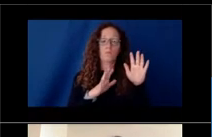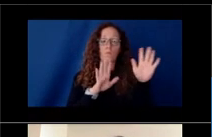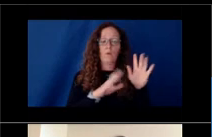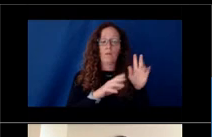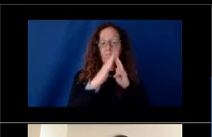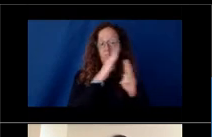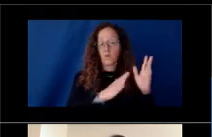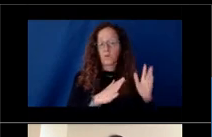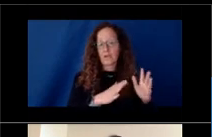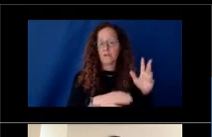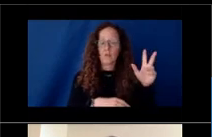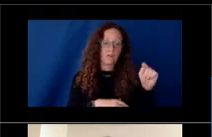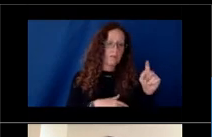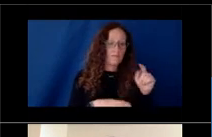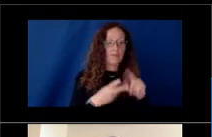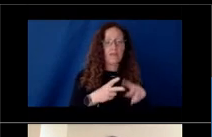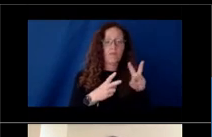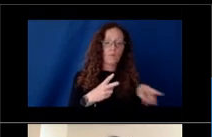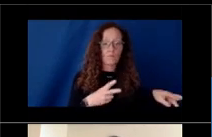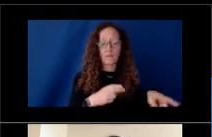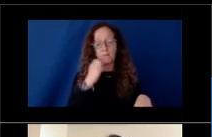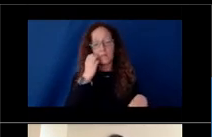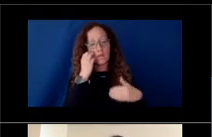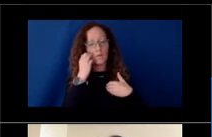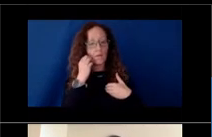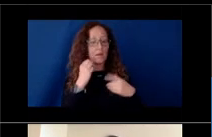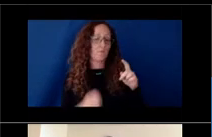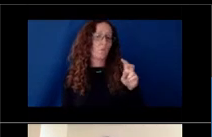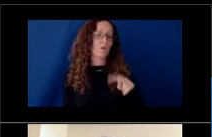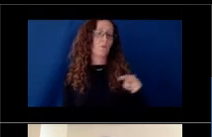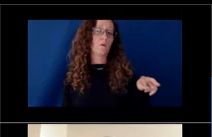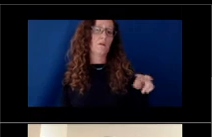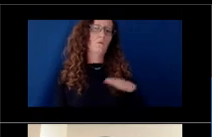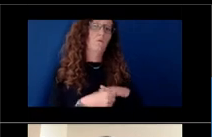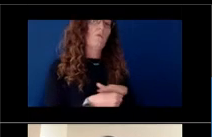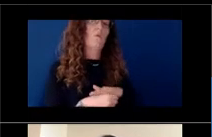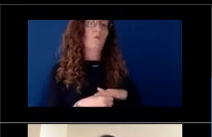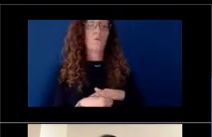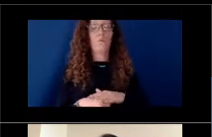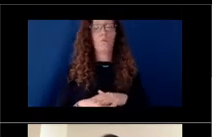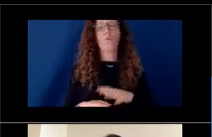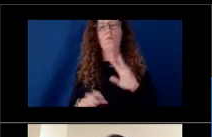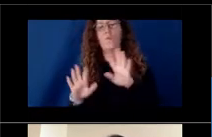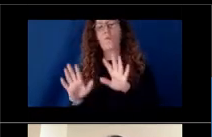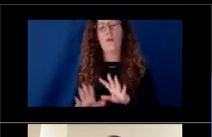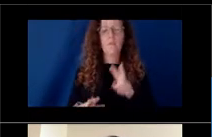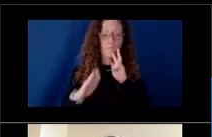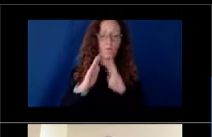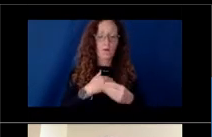We actually have 122 local Weather Forecast Offices and even more other offices that